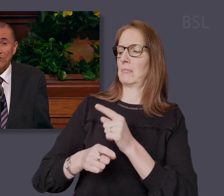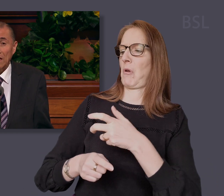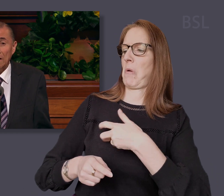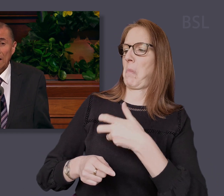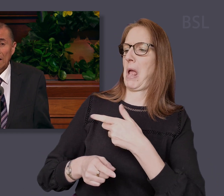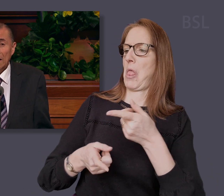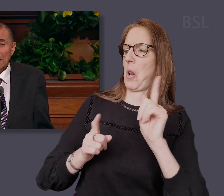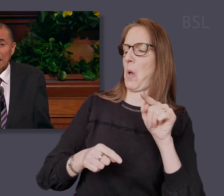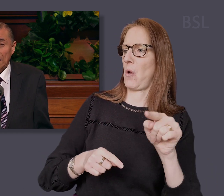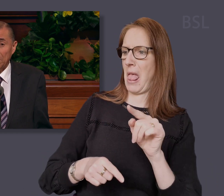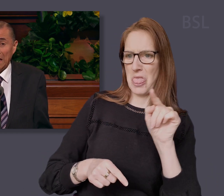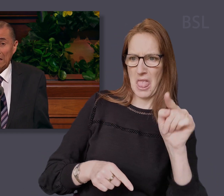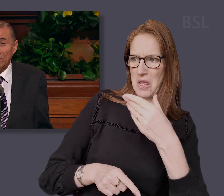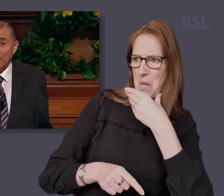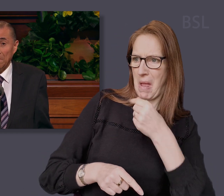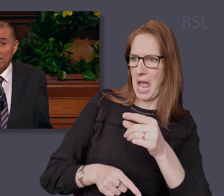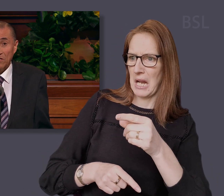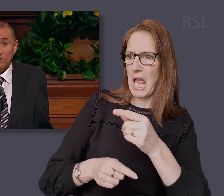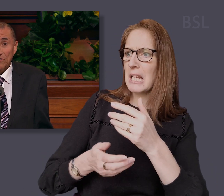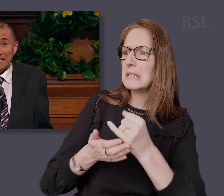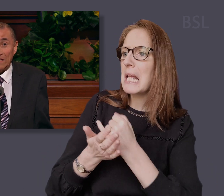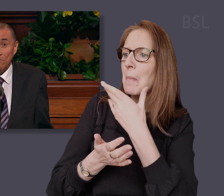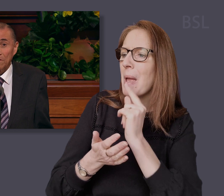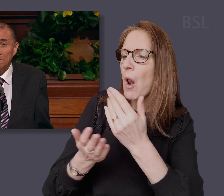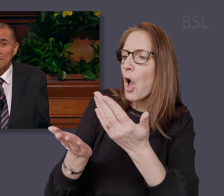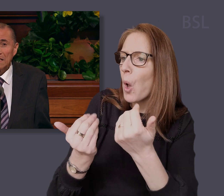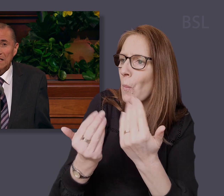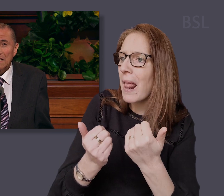“saying, This man receiveth sinners, and eateth with them,”